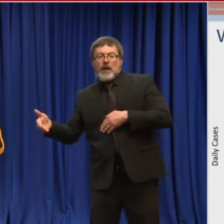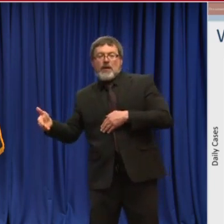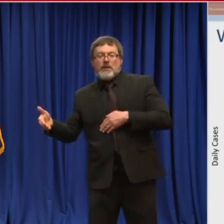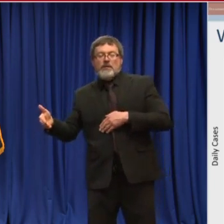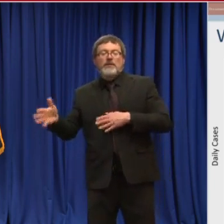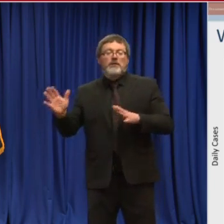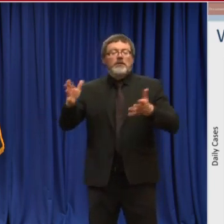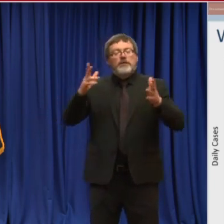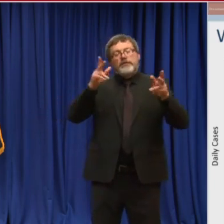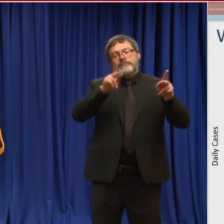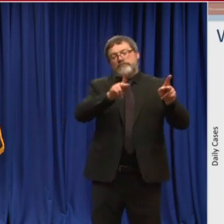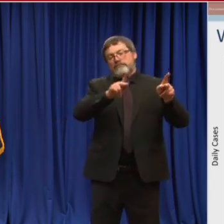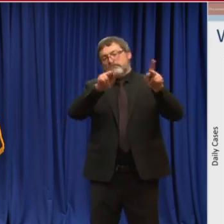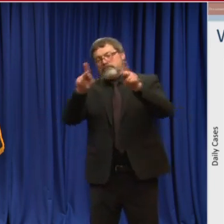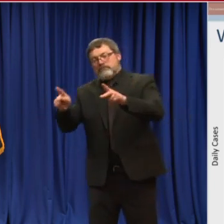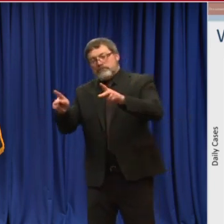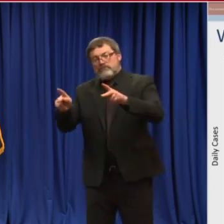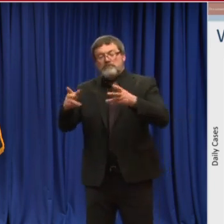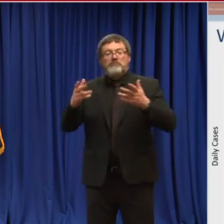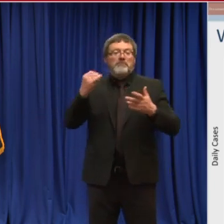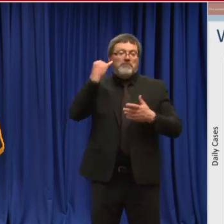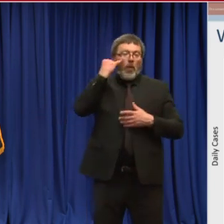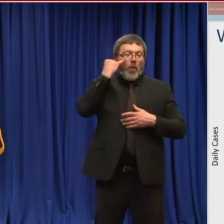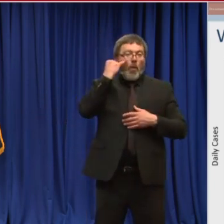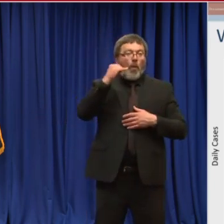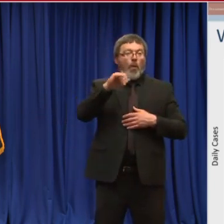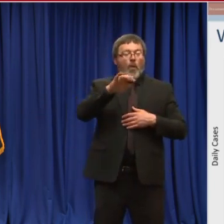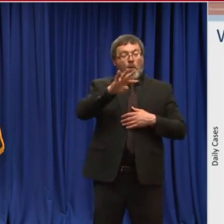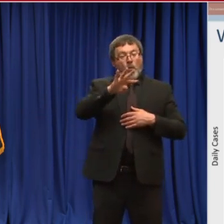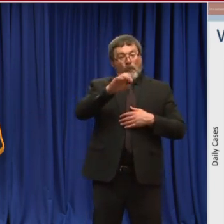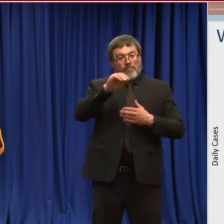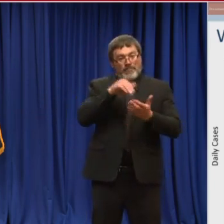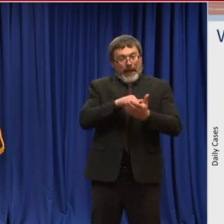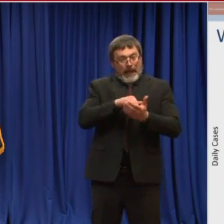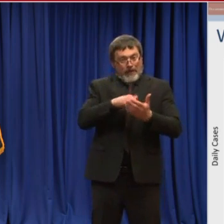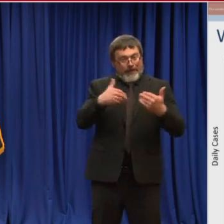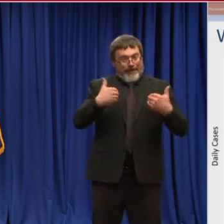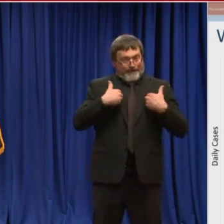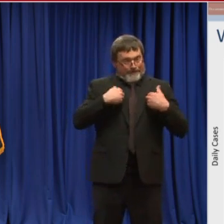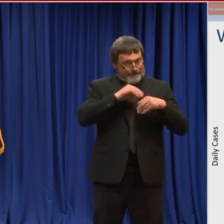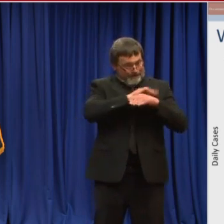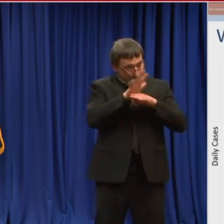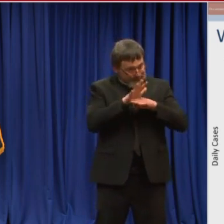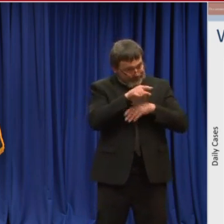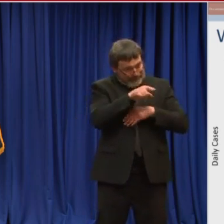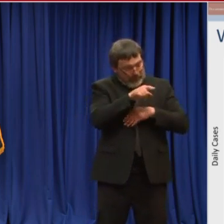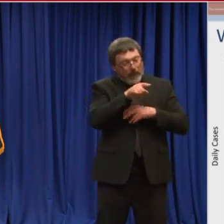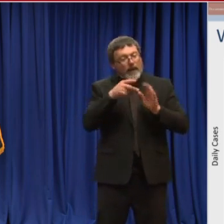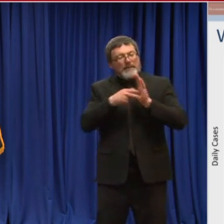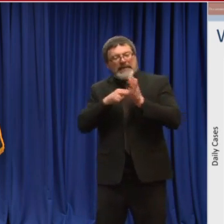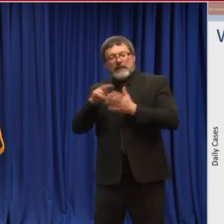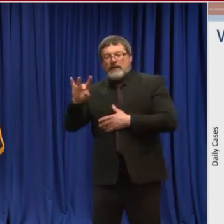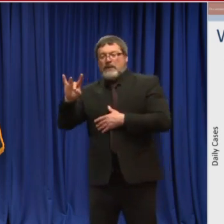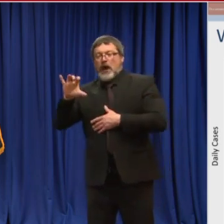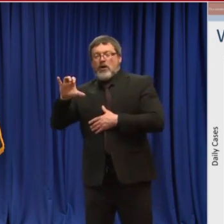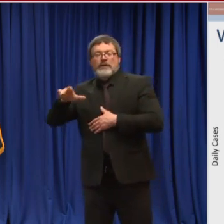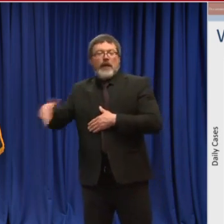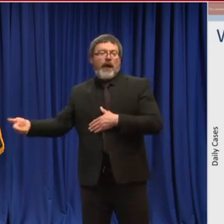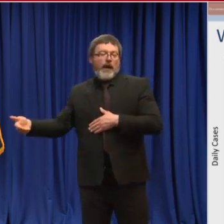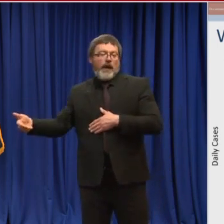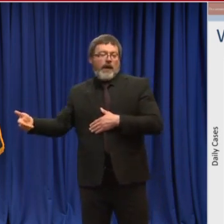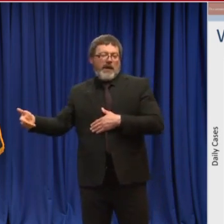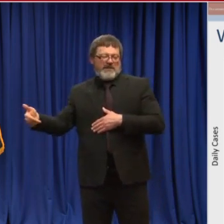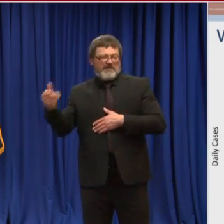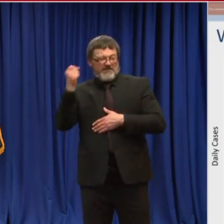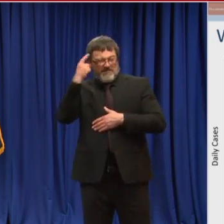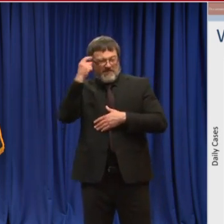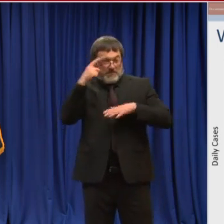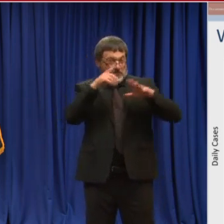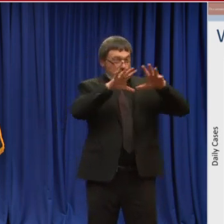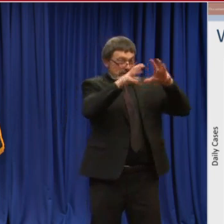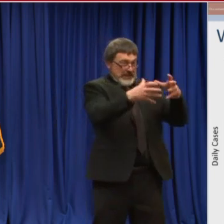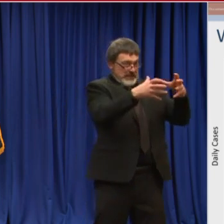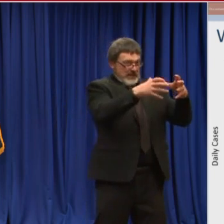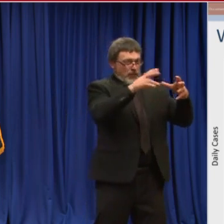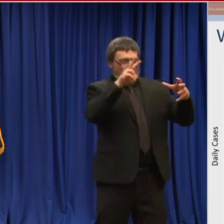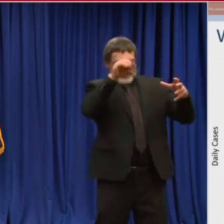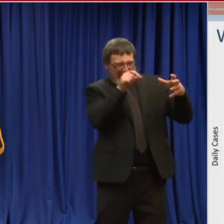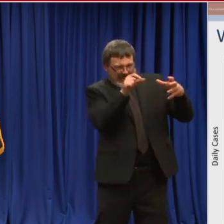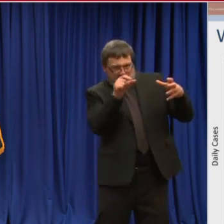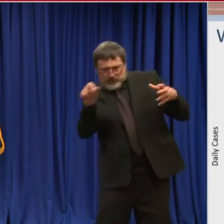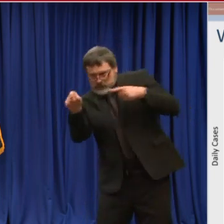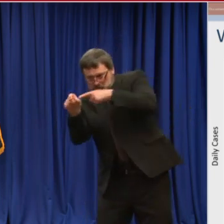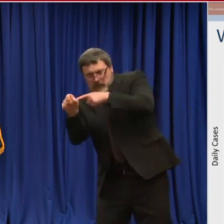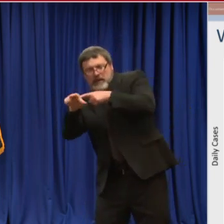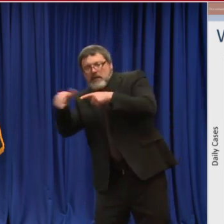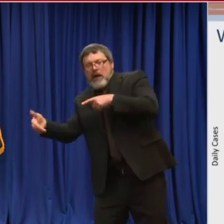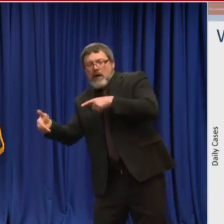AND SO IF THERE WERE 40,000 COVID-19 INFECTIONS IN NEW HAMPSHIRE, WE WOULD EXPECT APPROXIMATELY 800 PEOPLE TO DIE FROM COVID-19 NOW WITH COMMUNITY MITIGATION WITH OUR EFFORTS TO